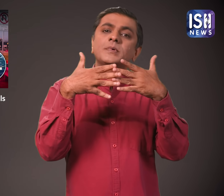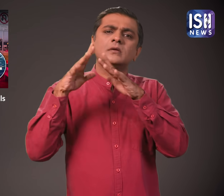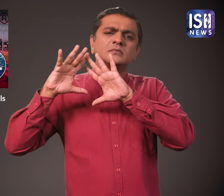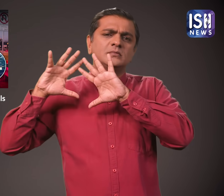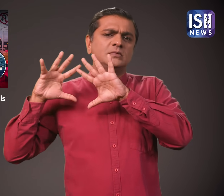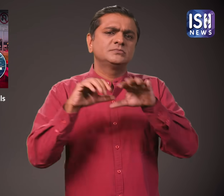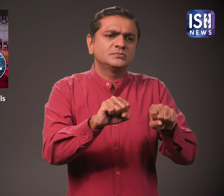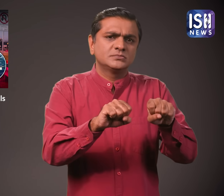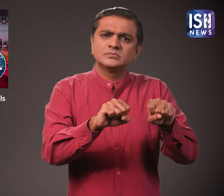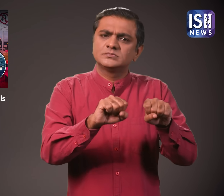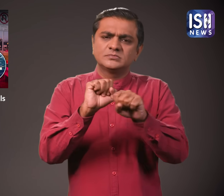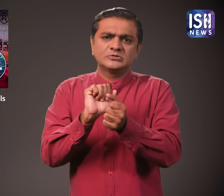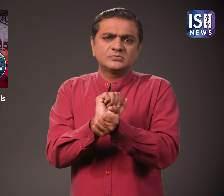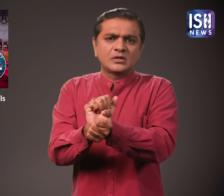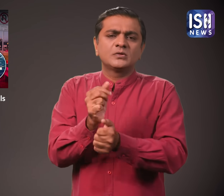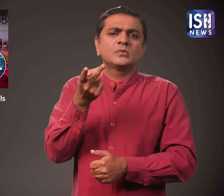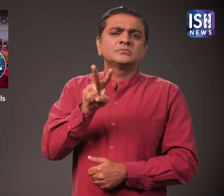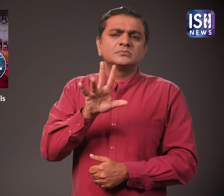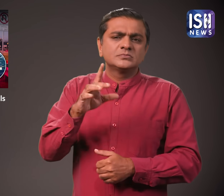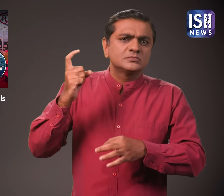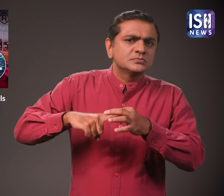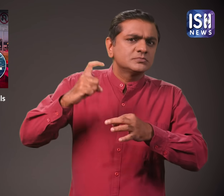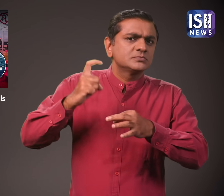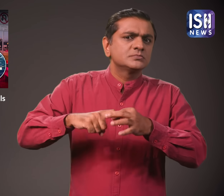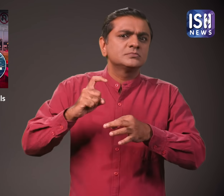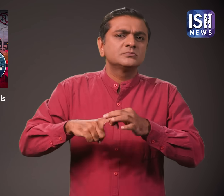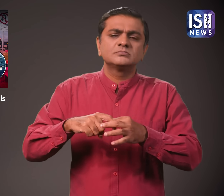He was arrested and held for questioning for two days.